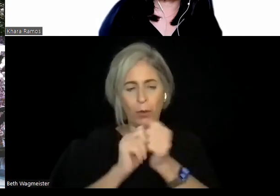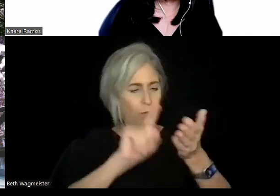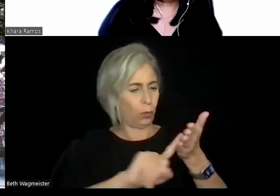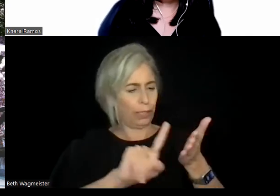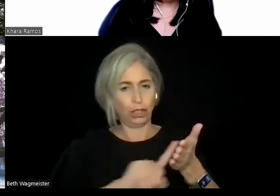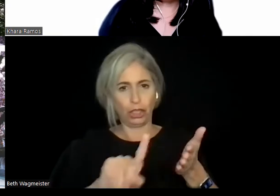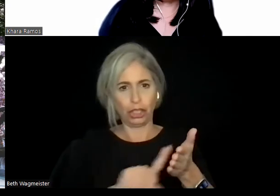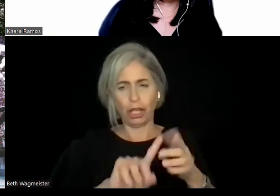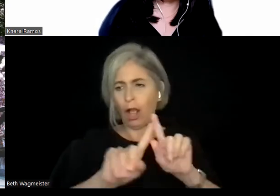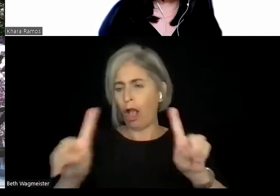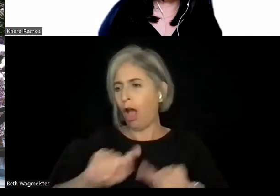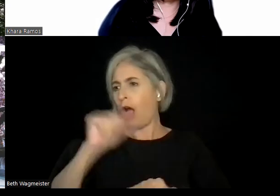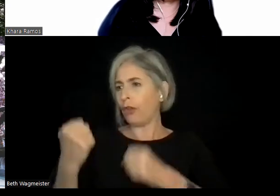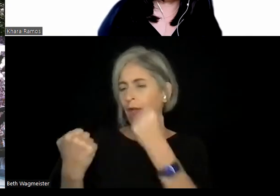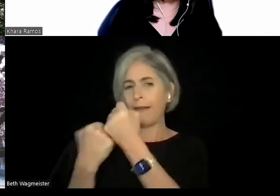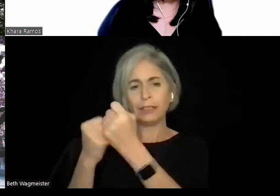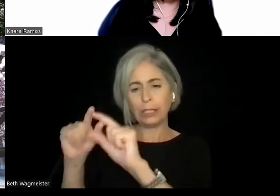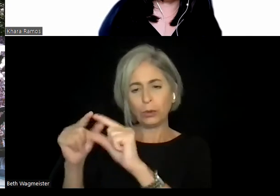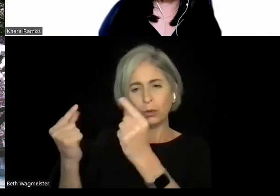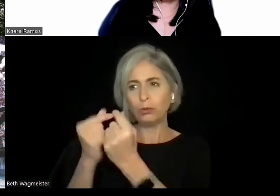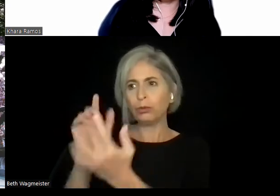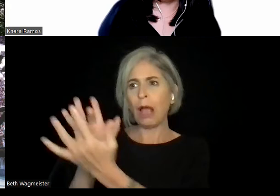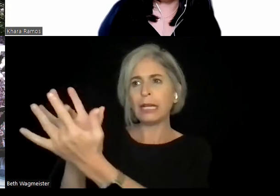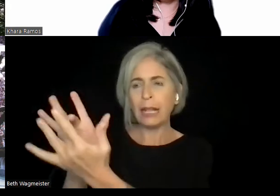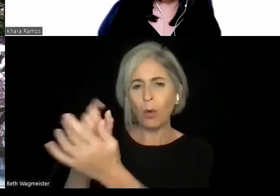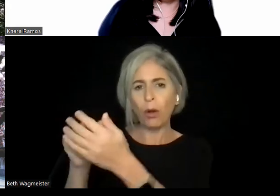methods that you have used to increase the diversity of